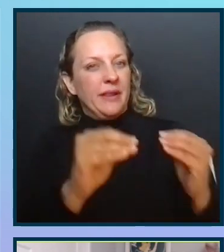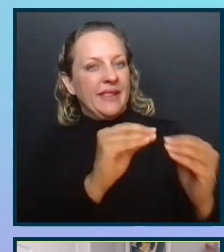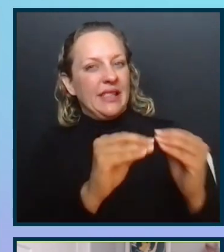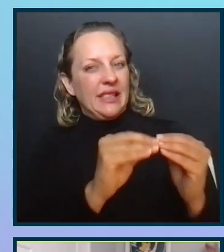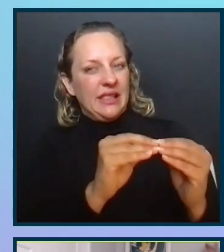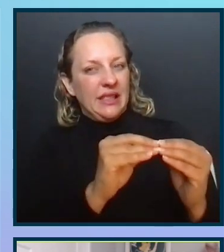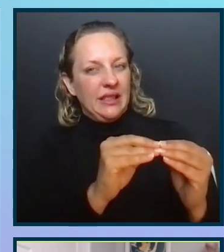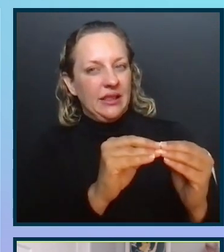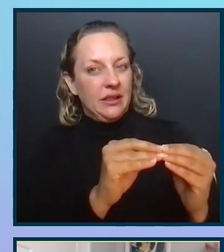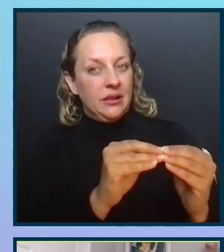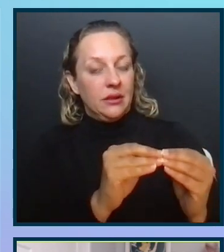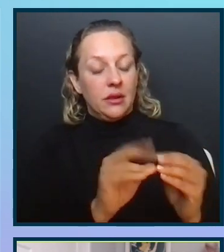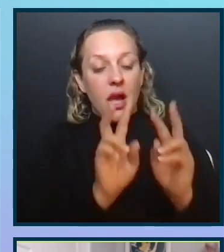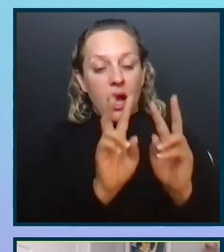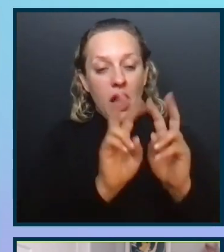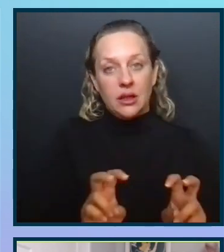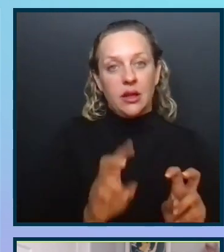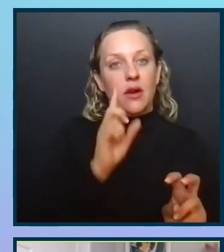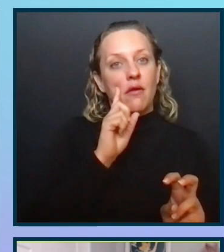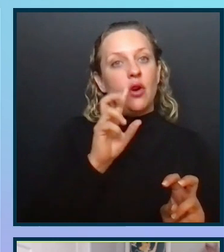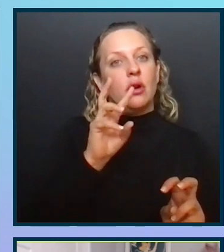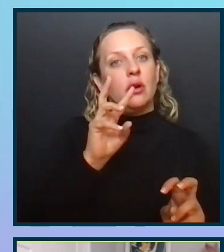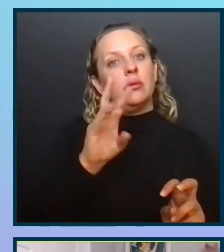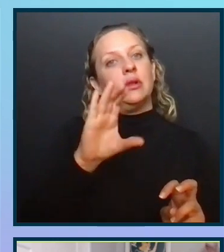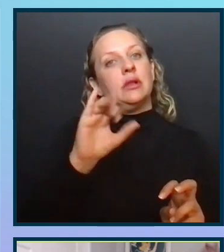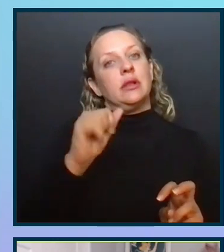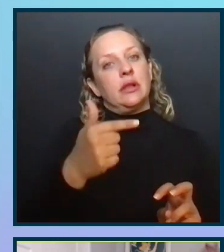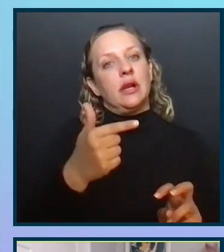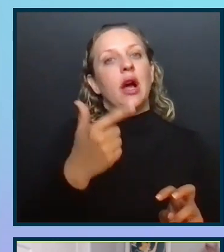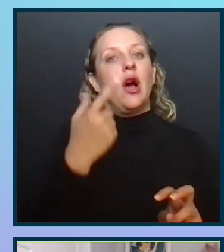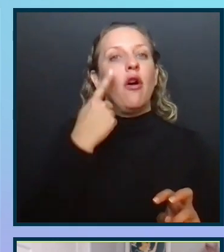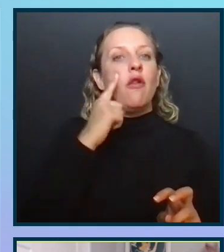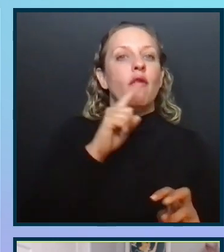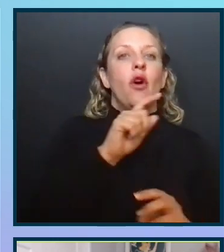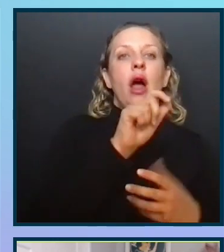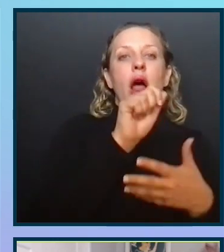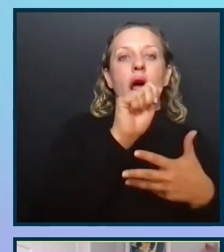Assessing for WCAG for both A and AA levels of acceptance,